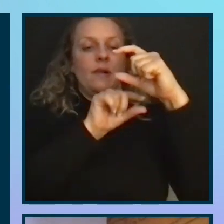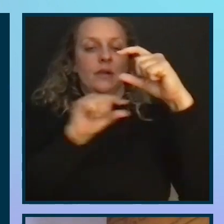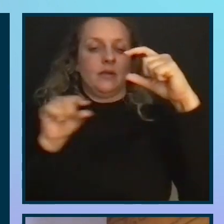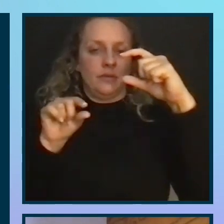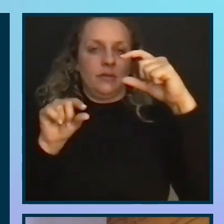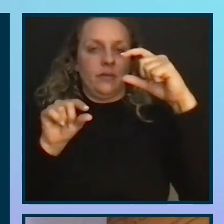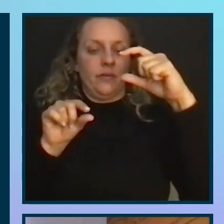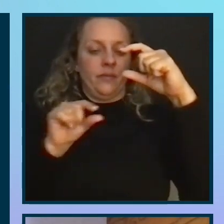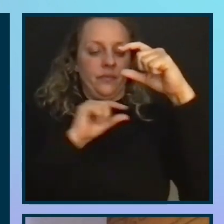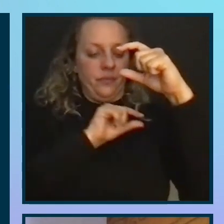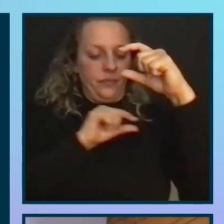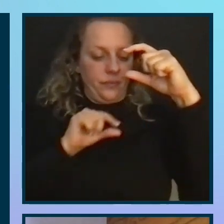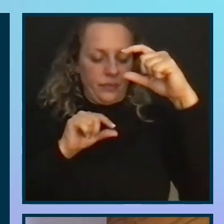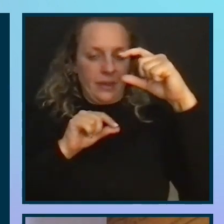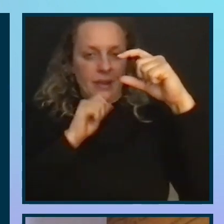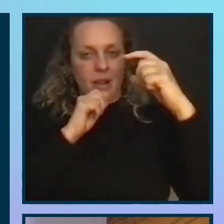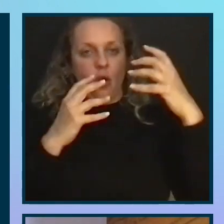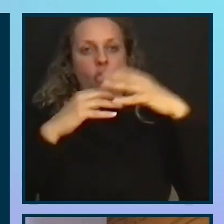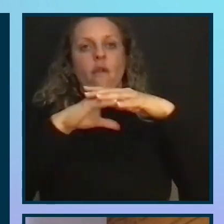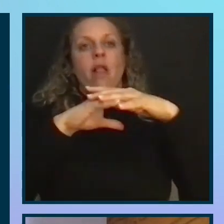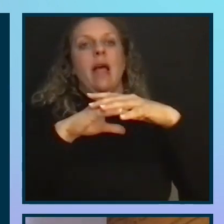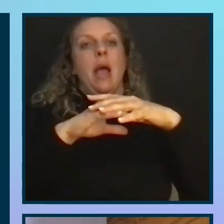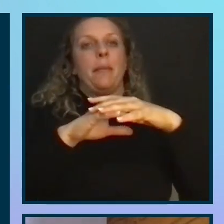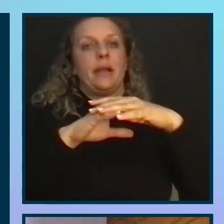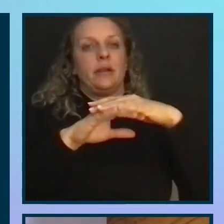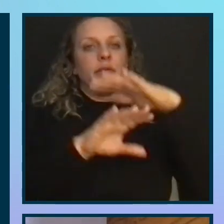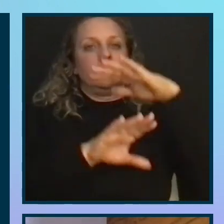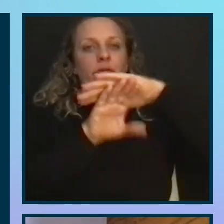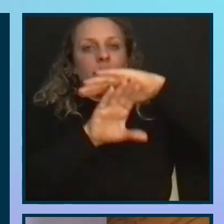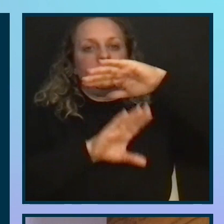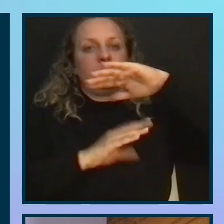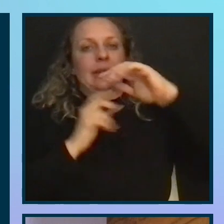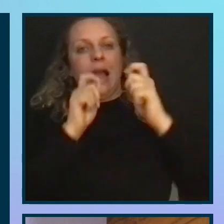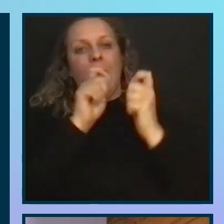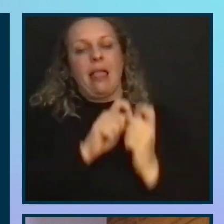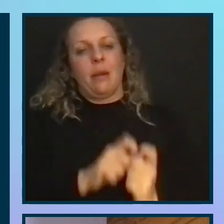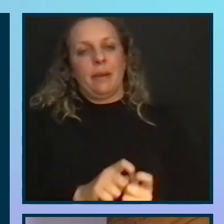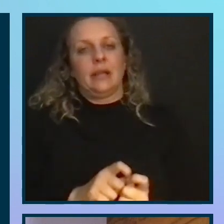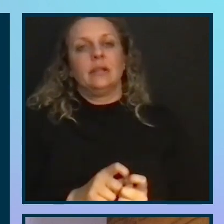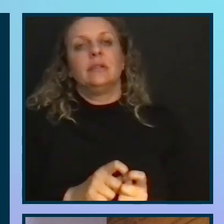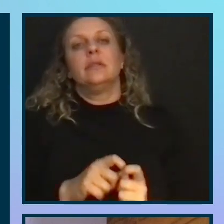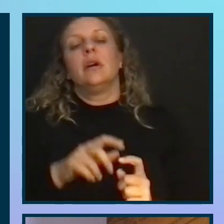There's no overlapping of elements, and content scales and reflows accordingly.